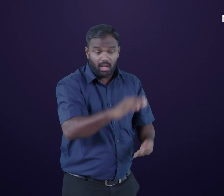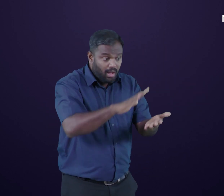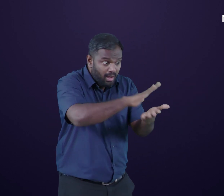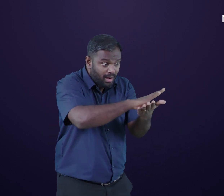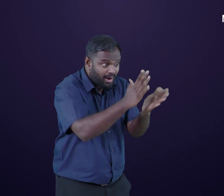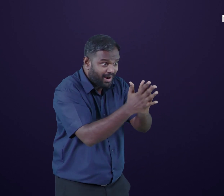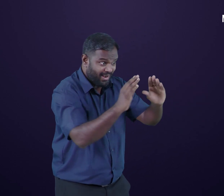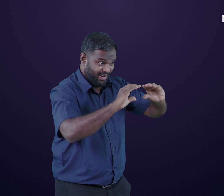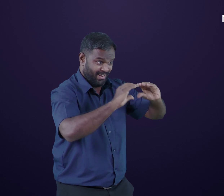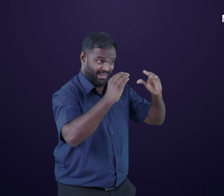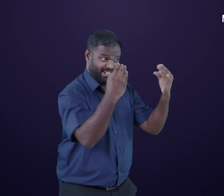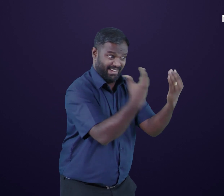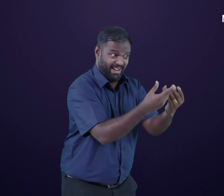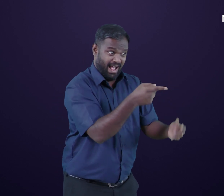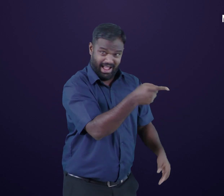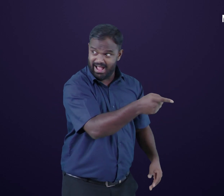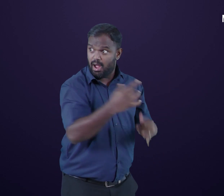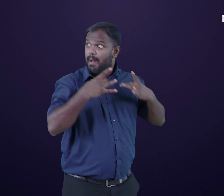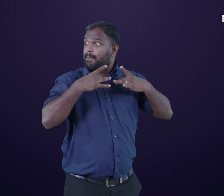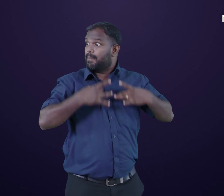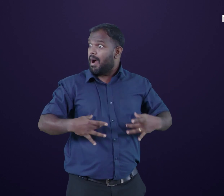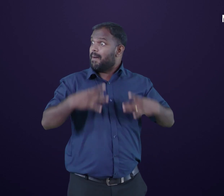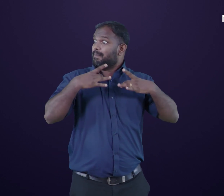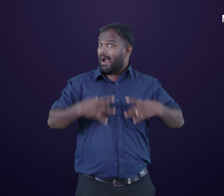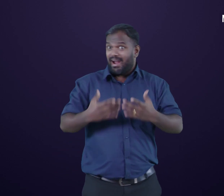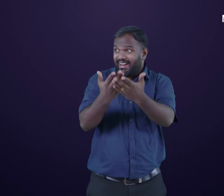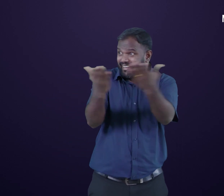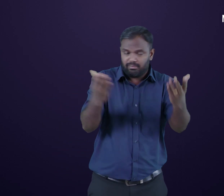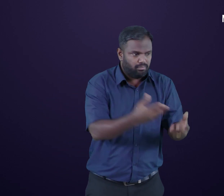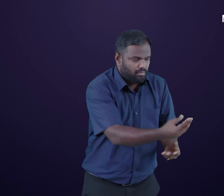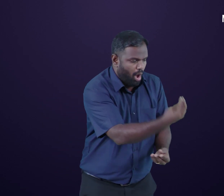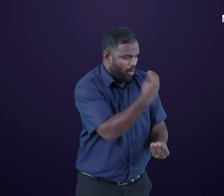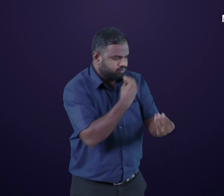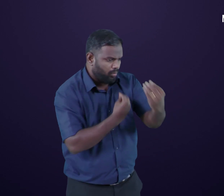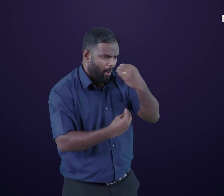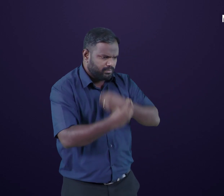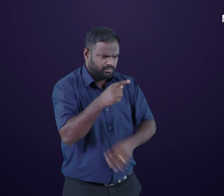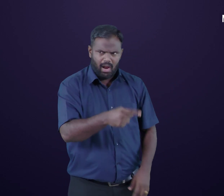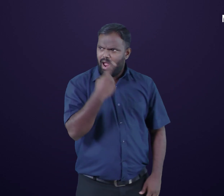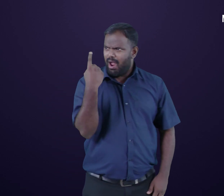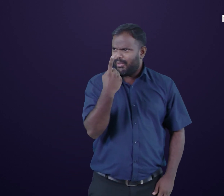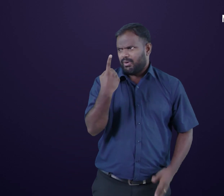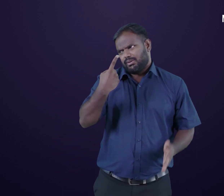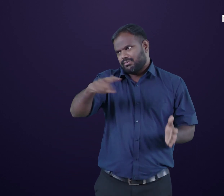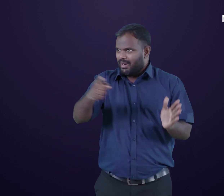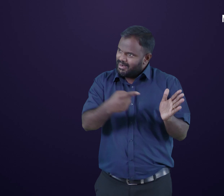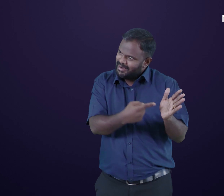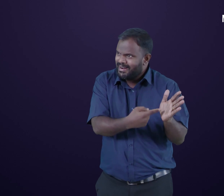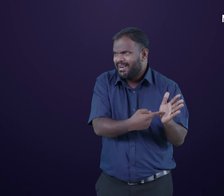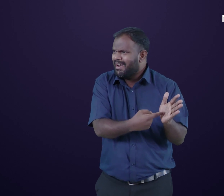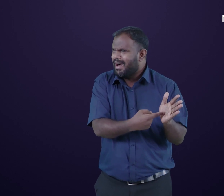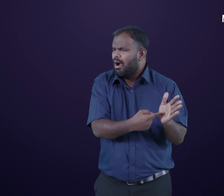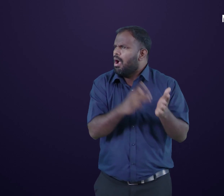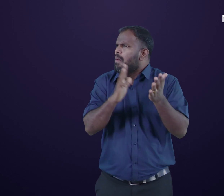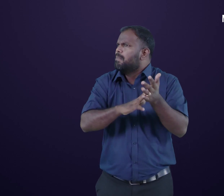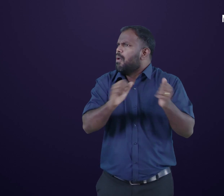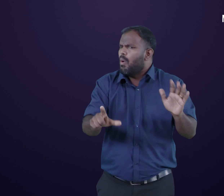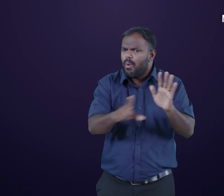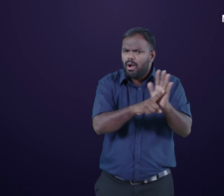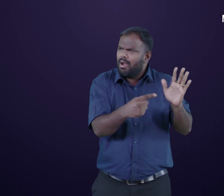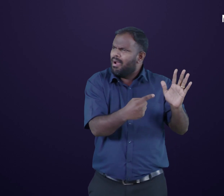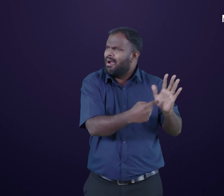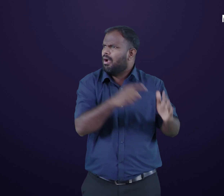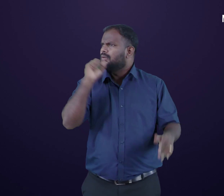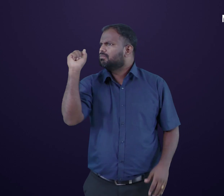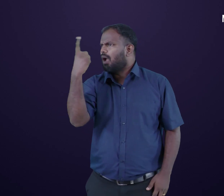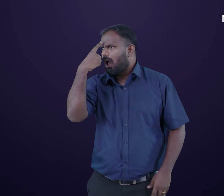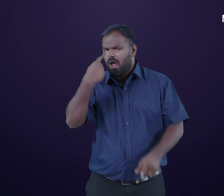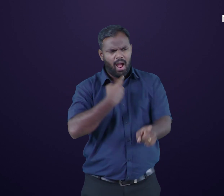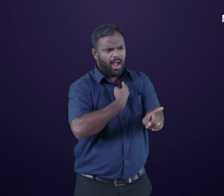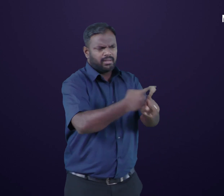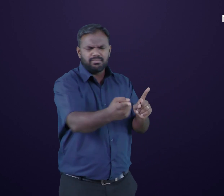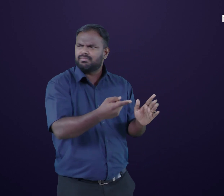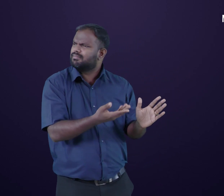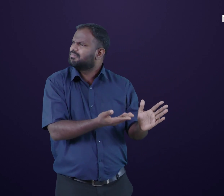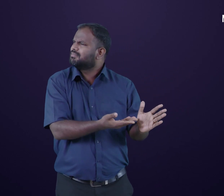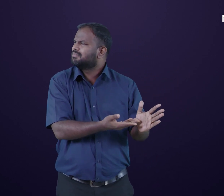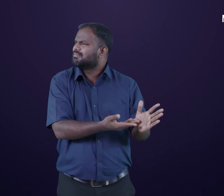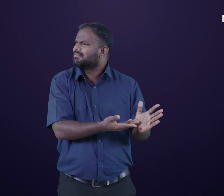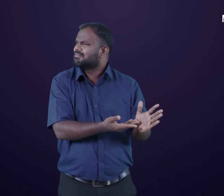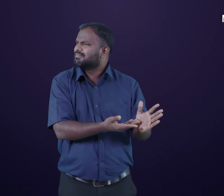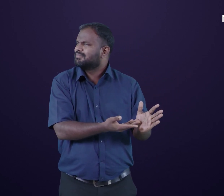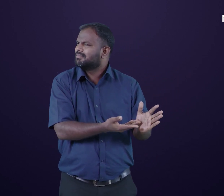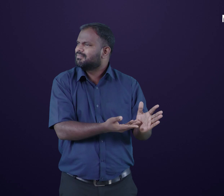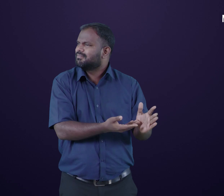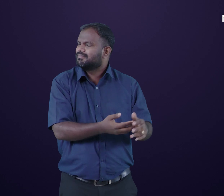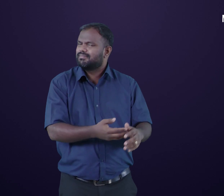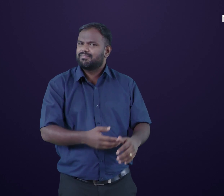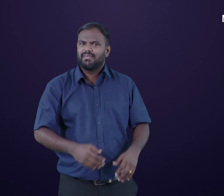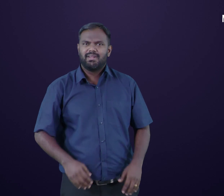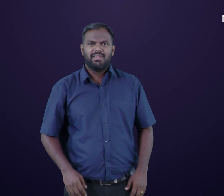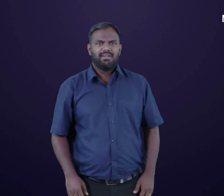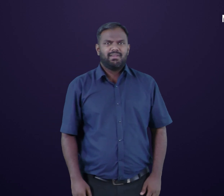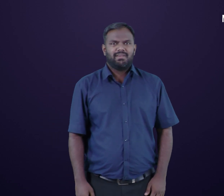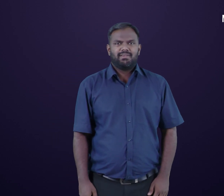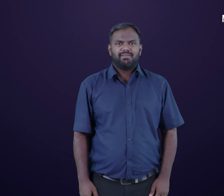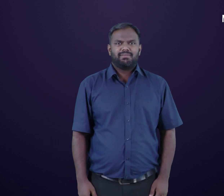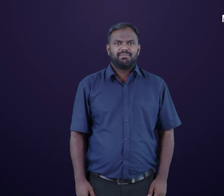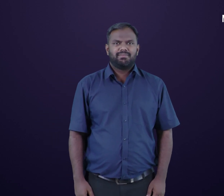This was against the Law, which says that only priests can eat that bread.”